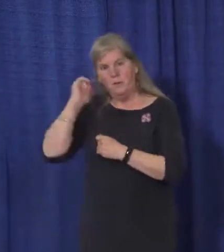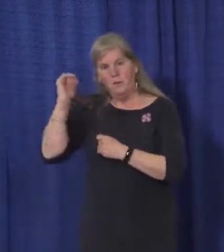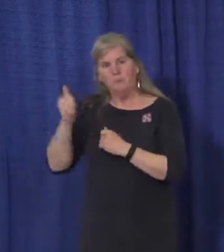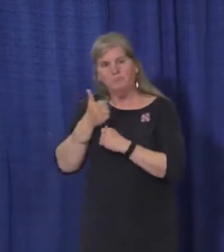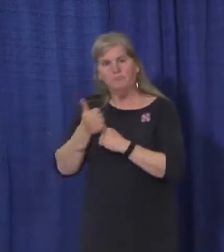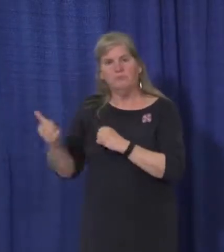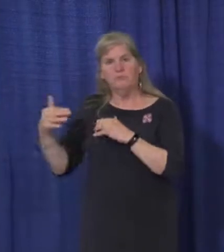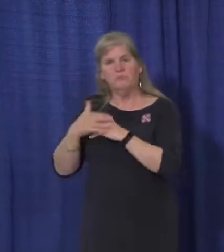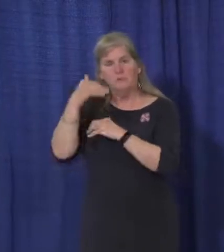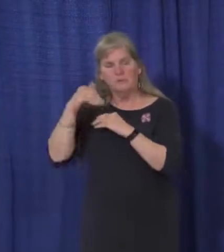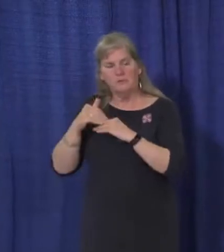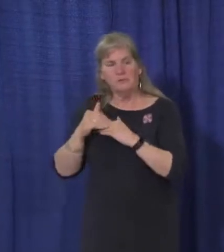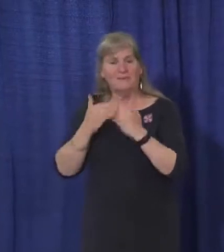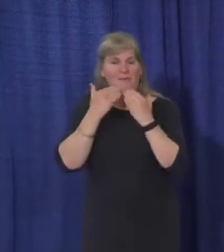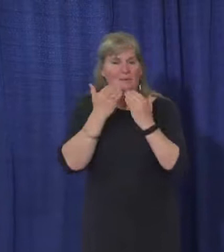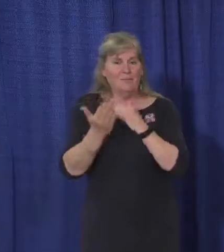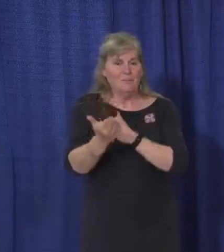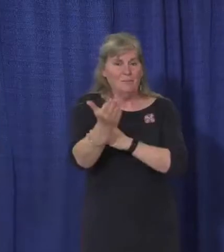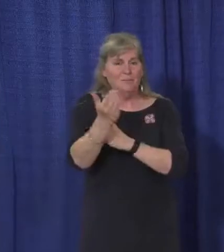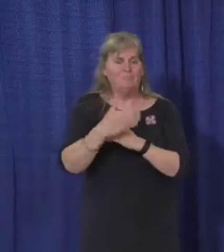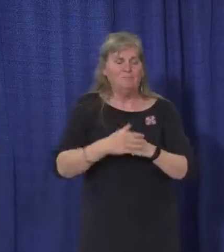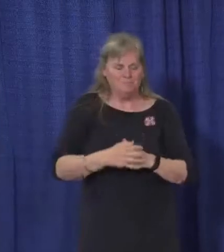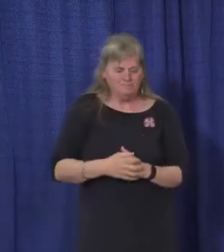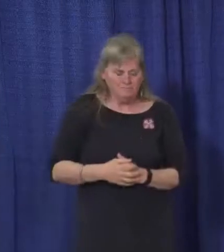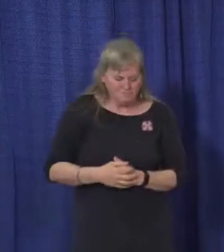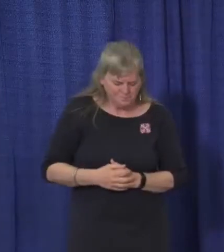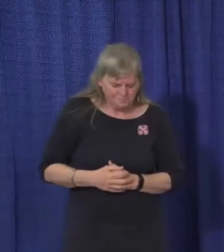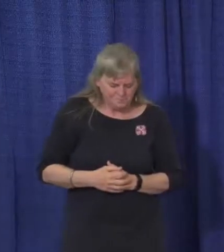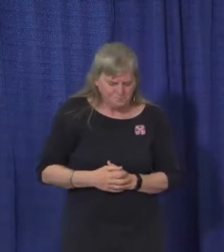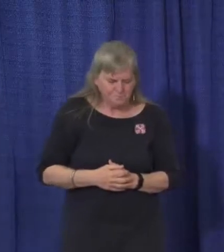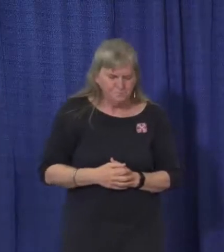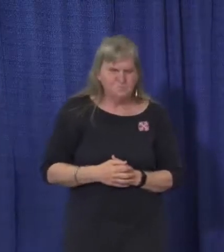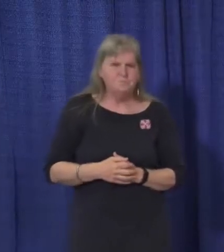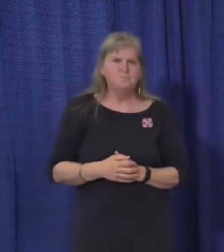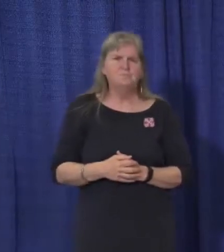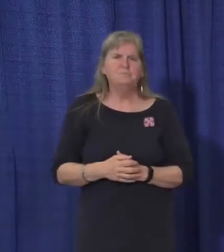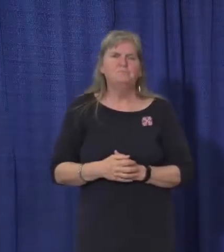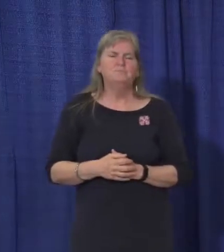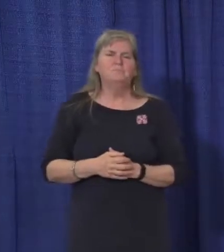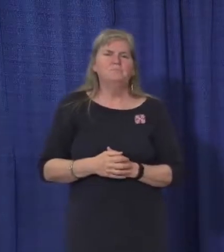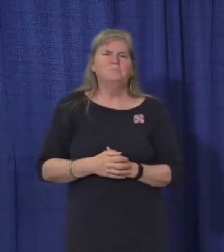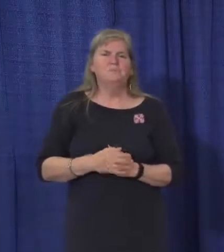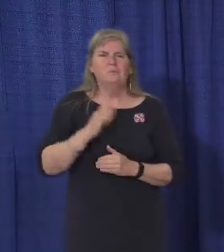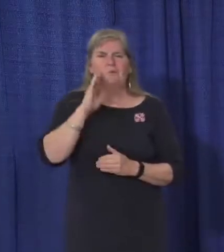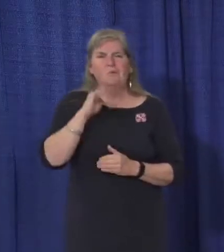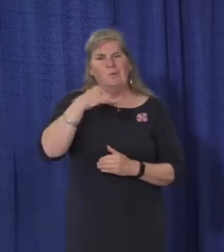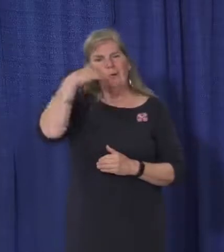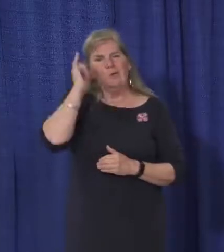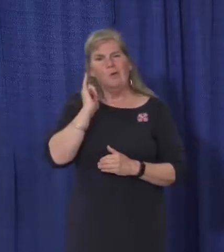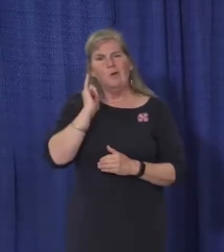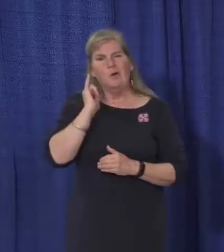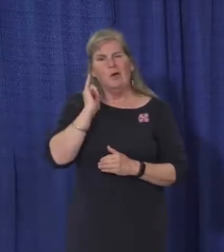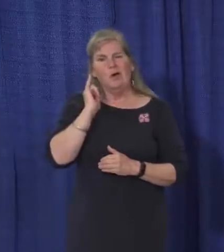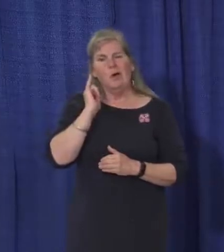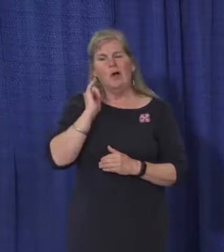grand Chief. YUKON's current situation